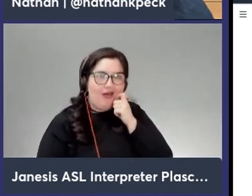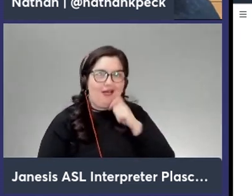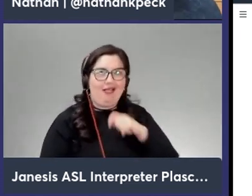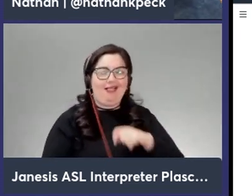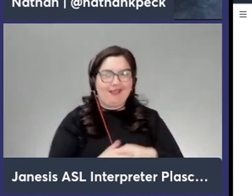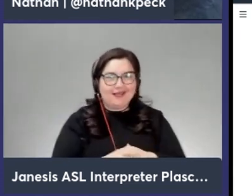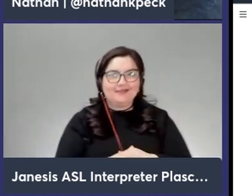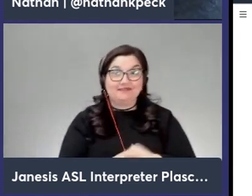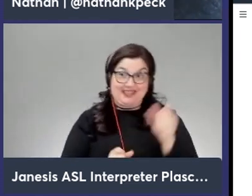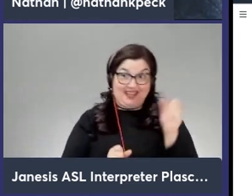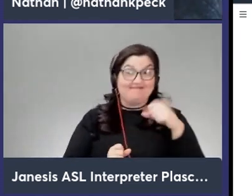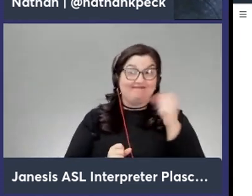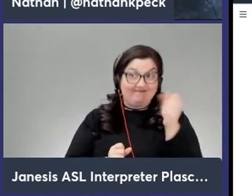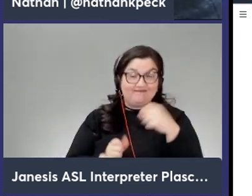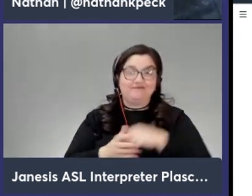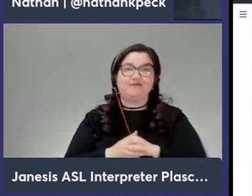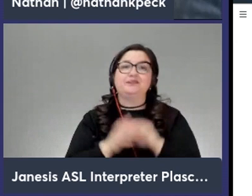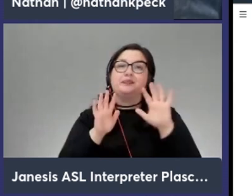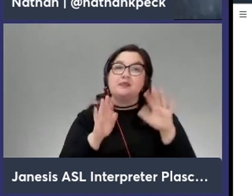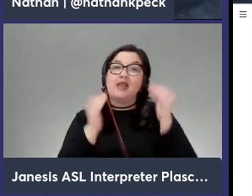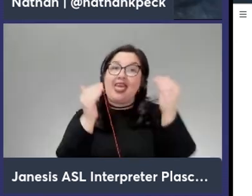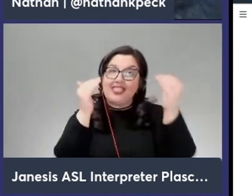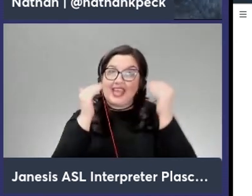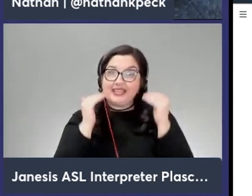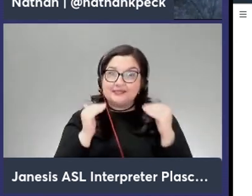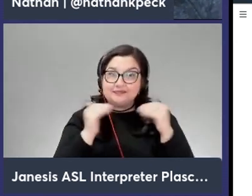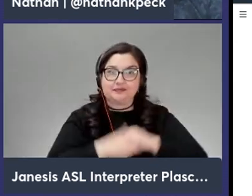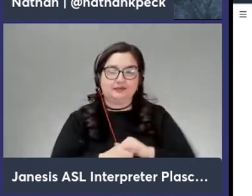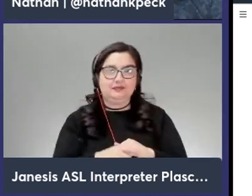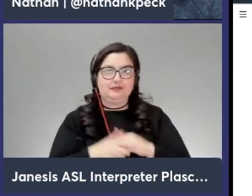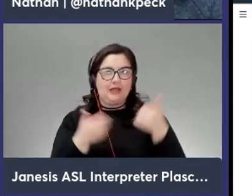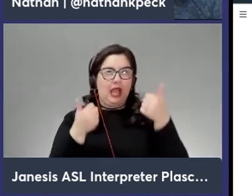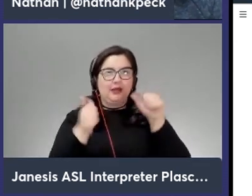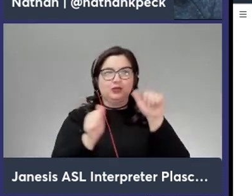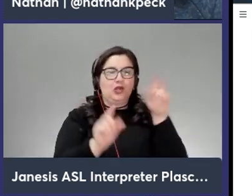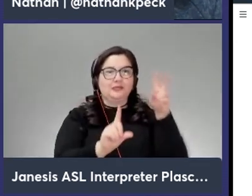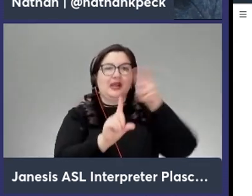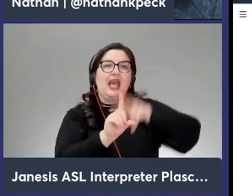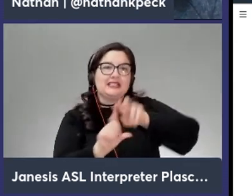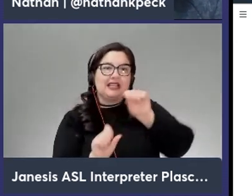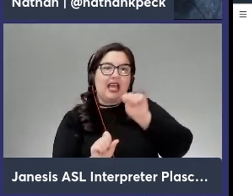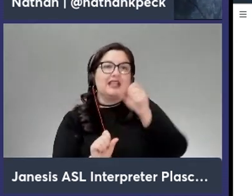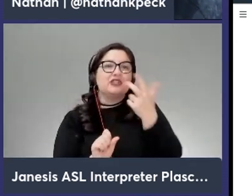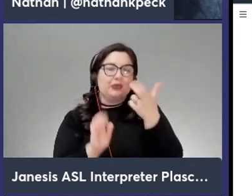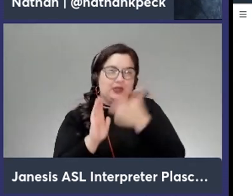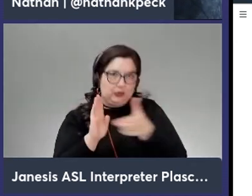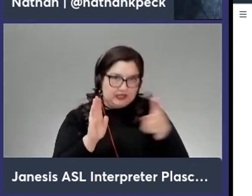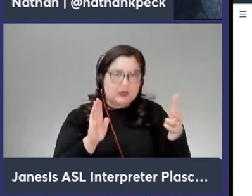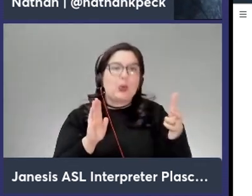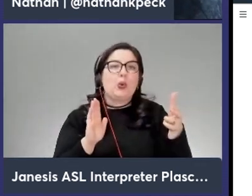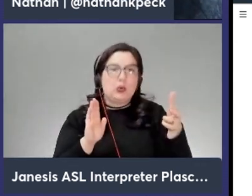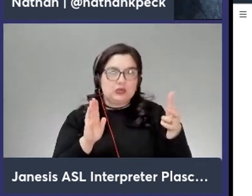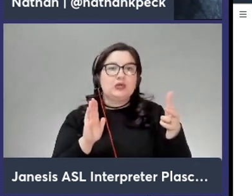Yeah, and then, I'm trying to assign my S3 resources, so when I select S3, it'll give me in the dropdown,